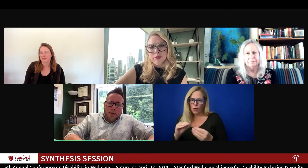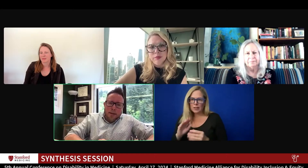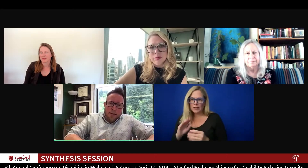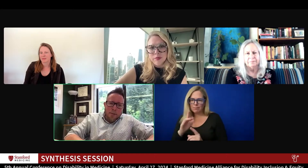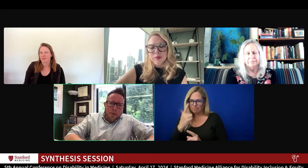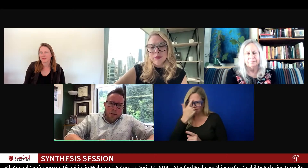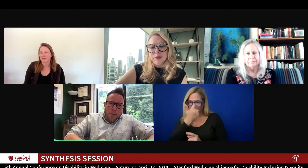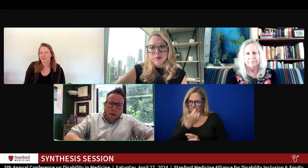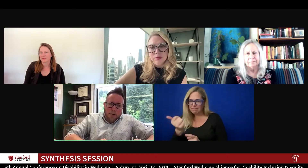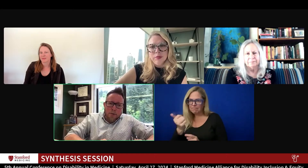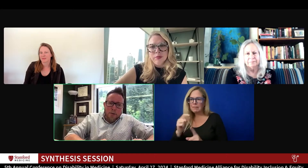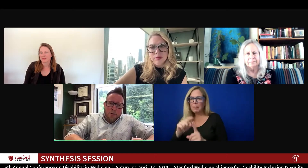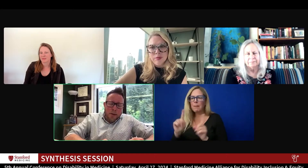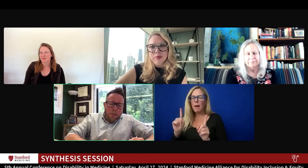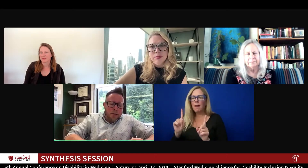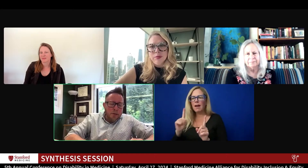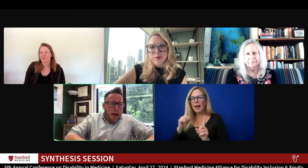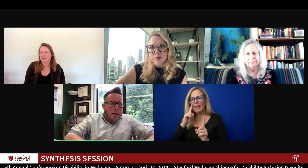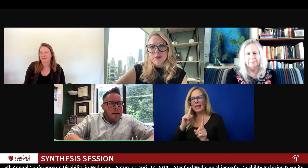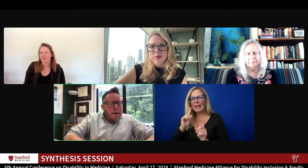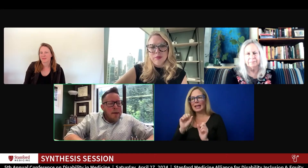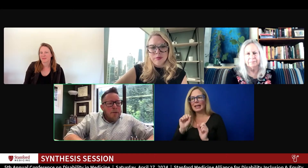I think it can be really powerful to be able to do that.